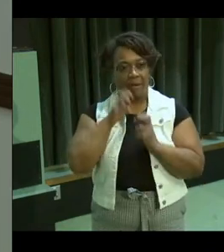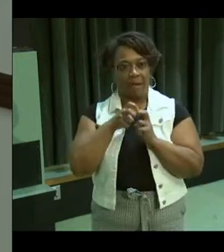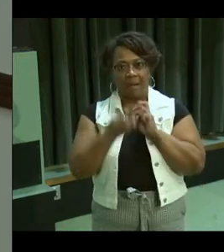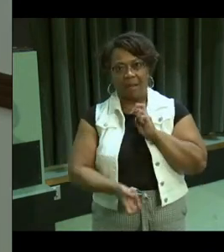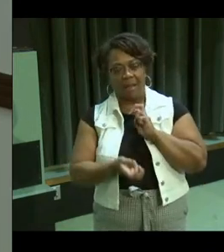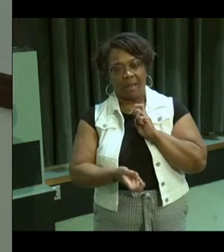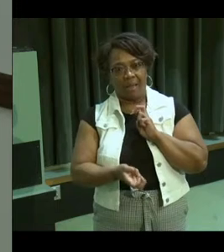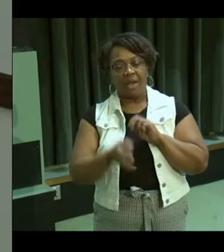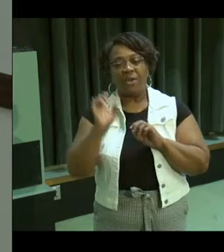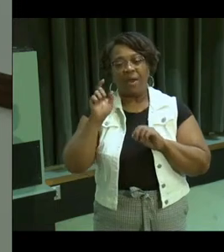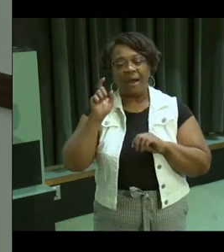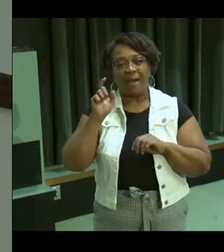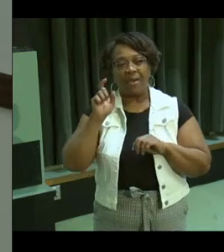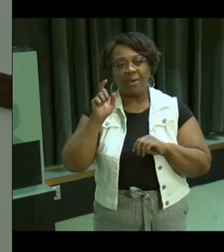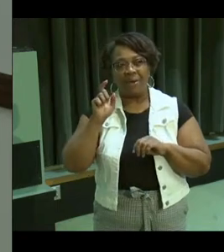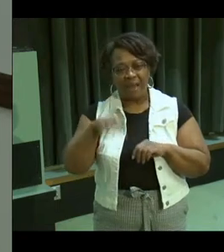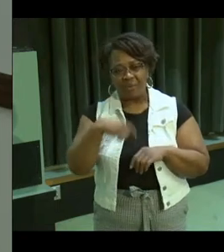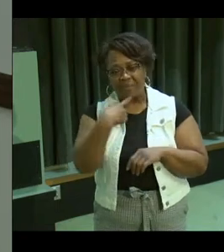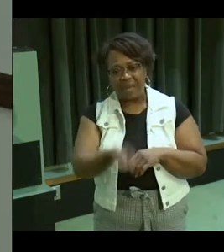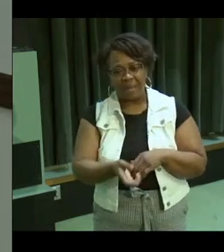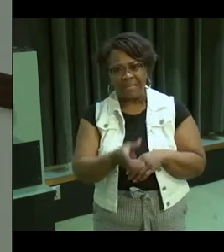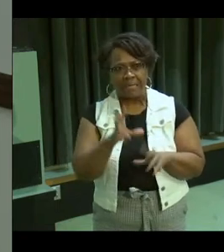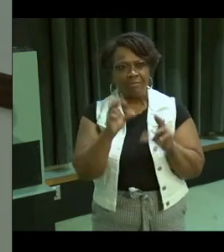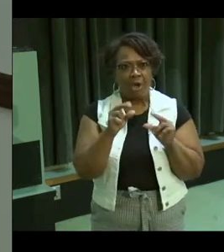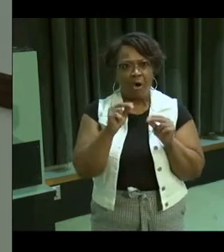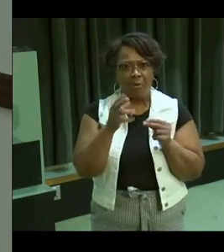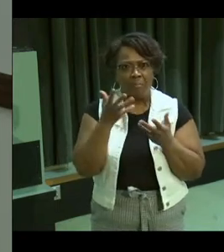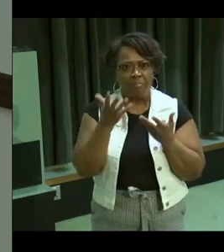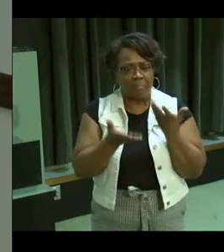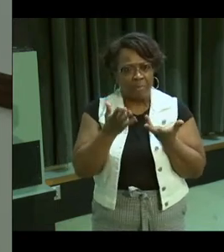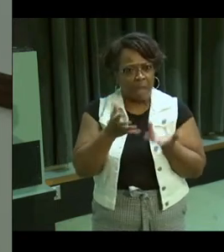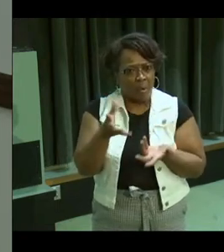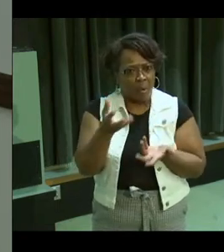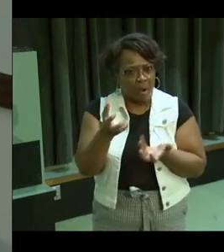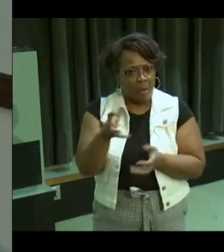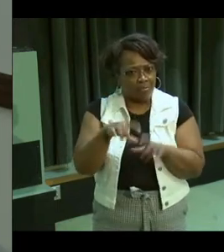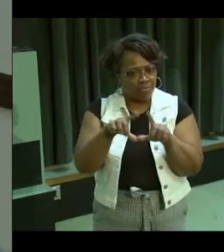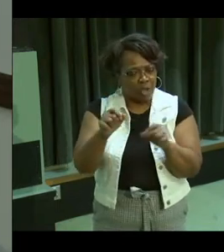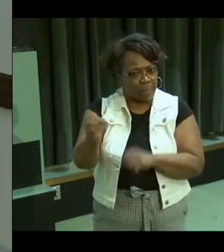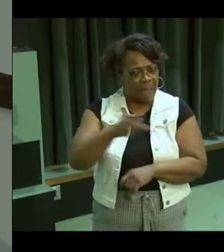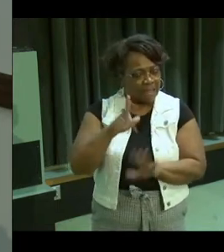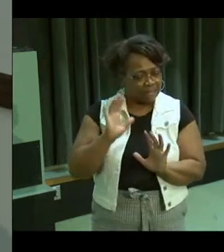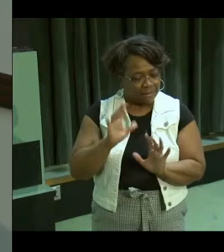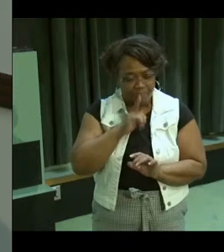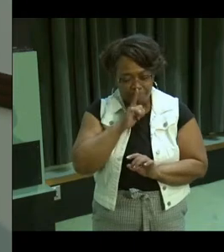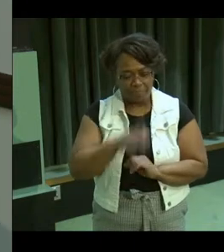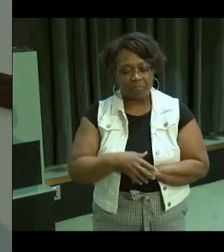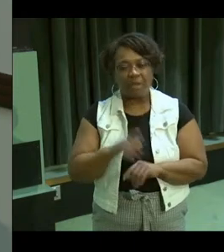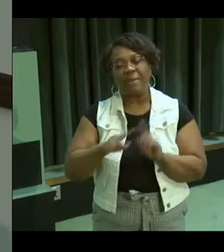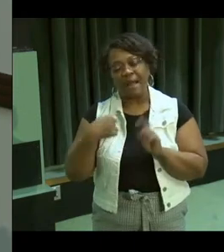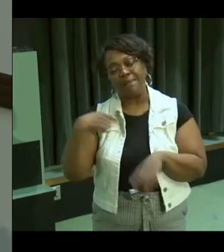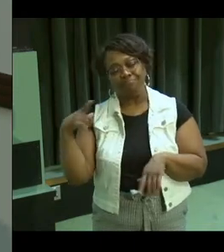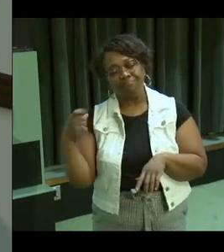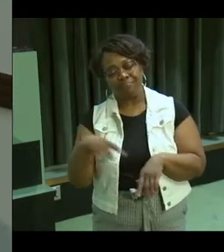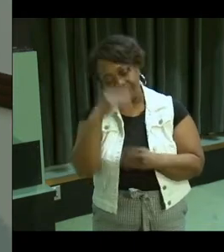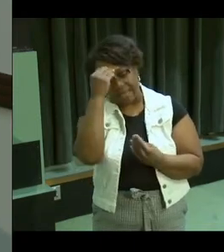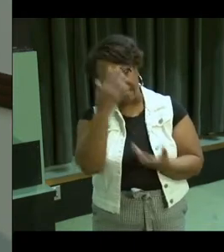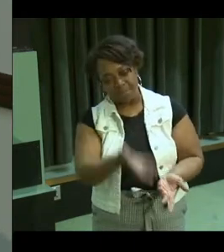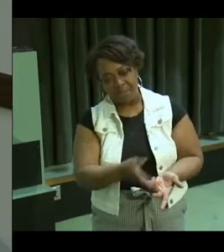my gosh. And he's like, you have to tell him who it is. And I was